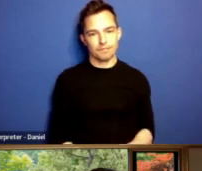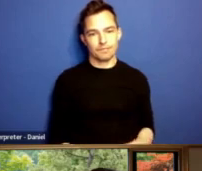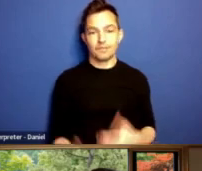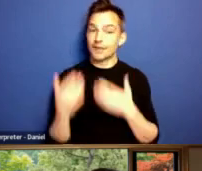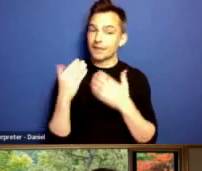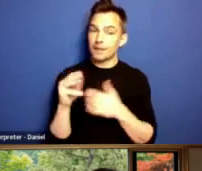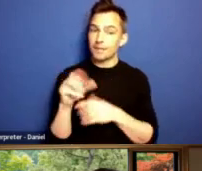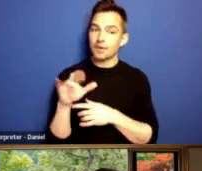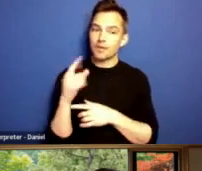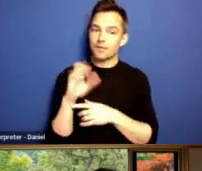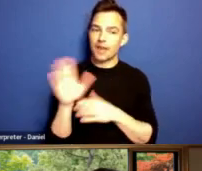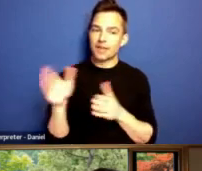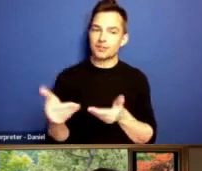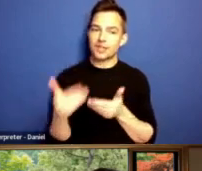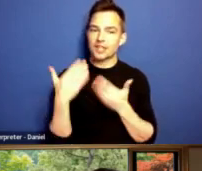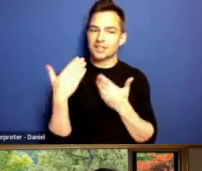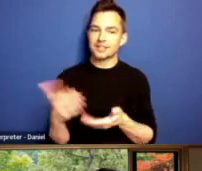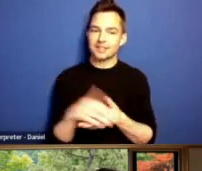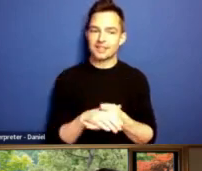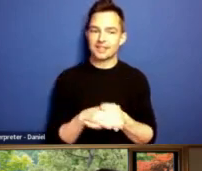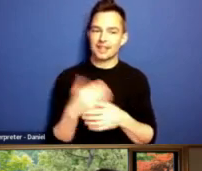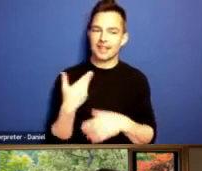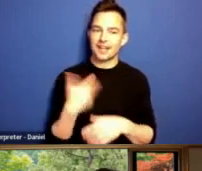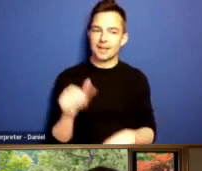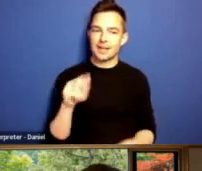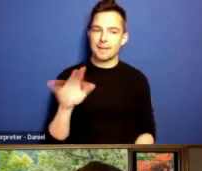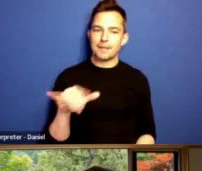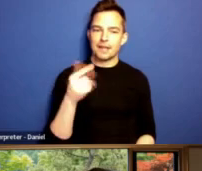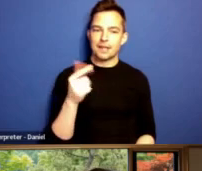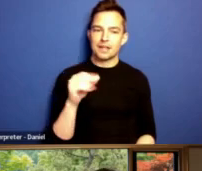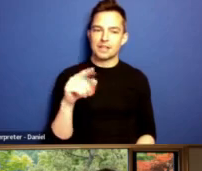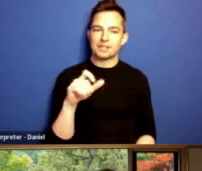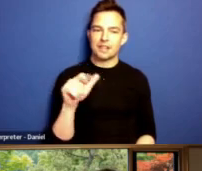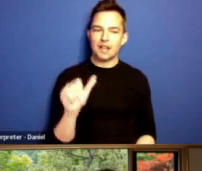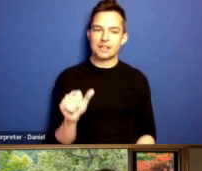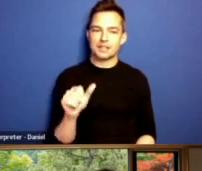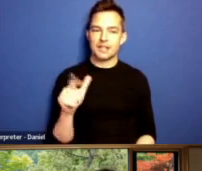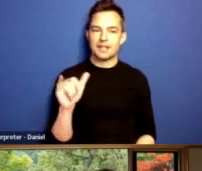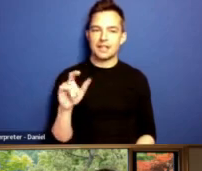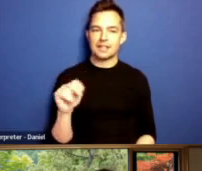joining you from my home office with a bookshelf and a fish tank in the background. And it is